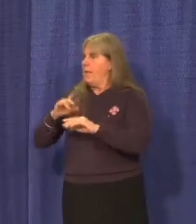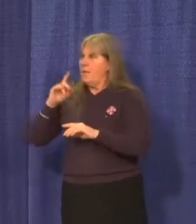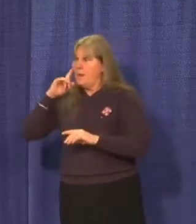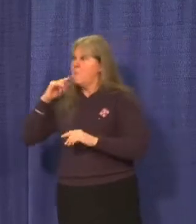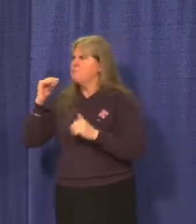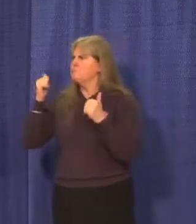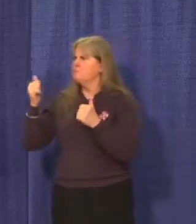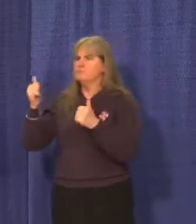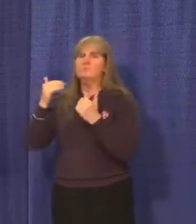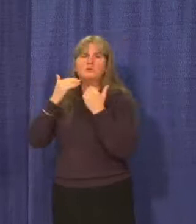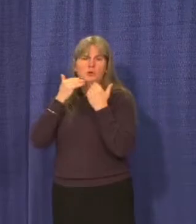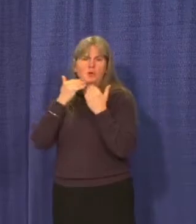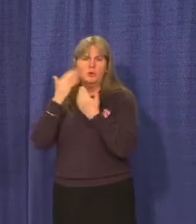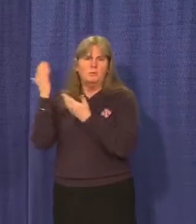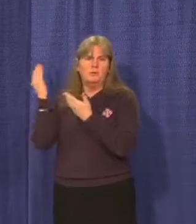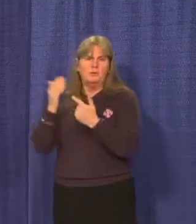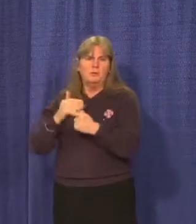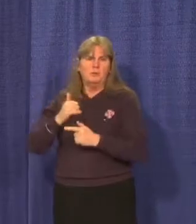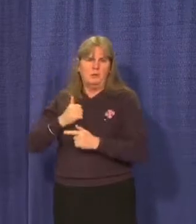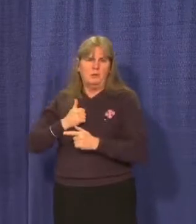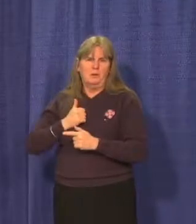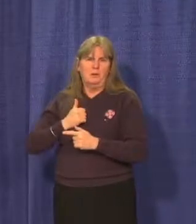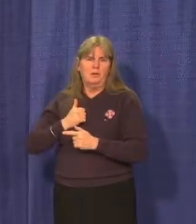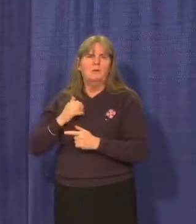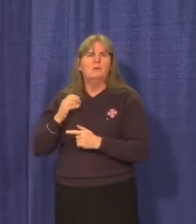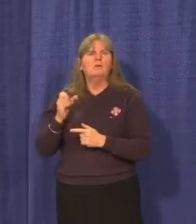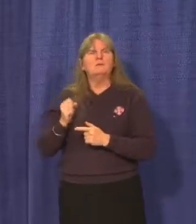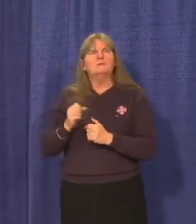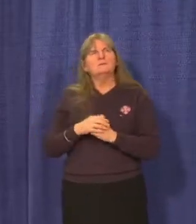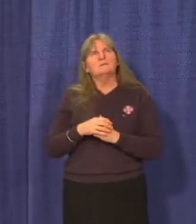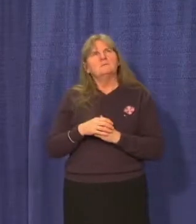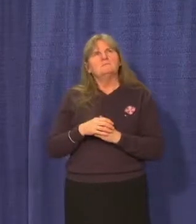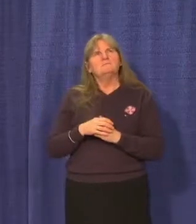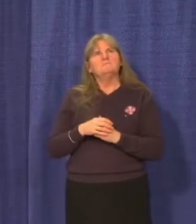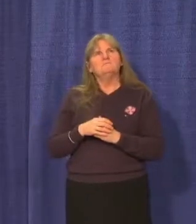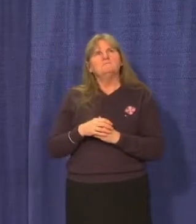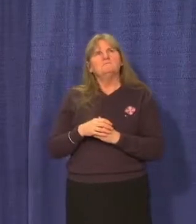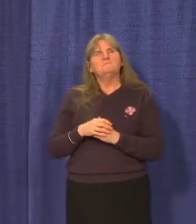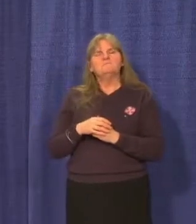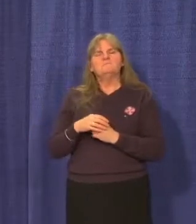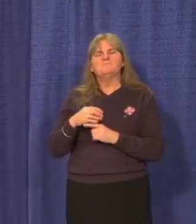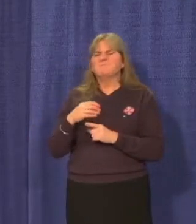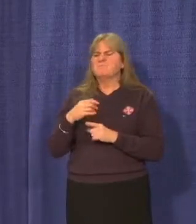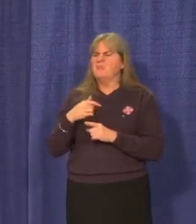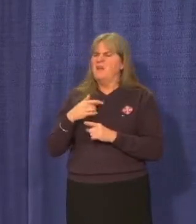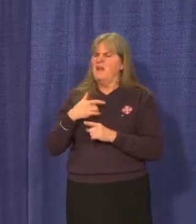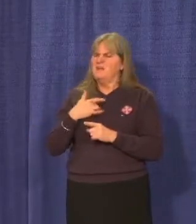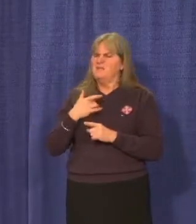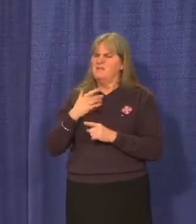being delivered in Canada. So again, I don't see a lot of alarm to think that we are not